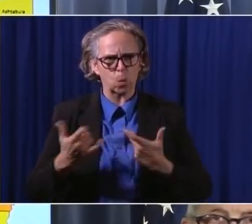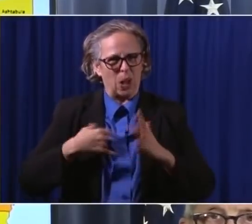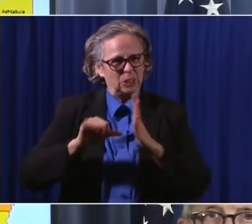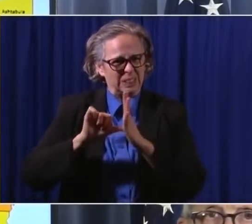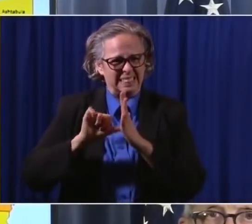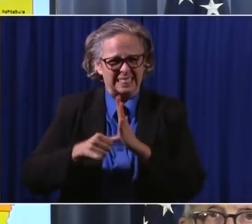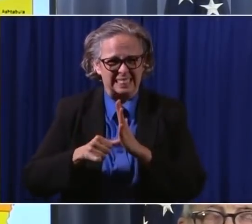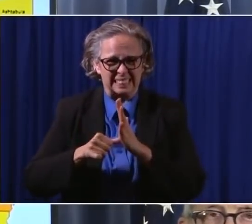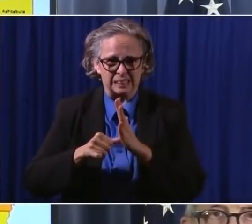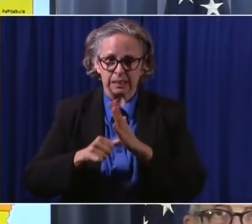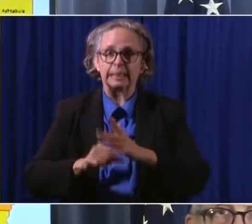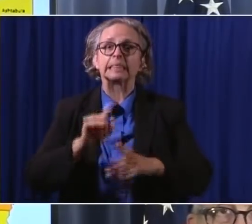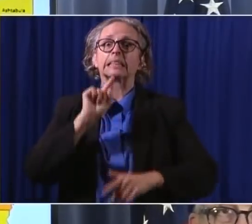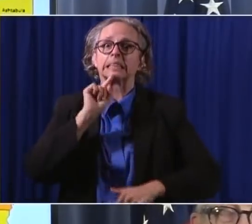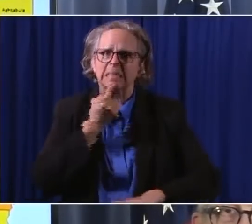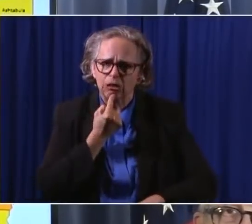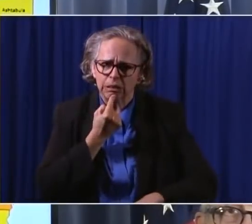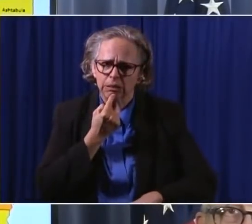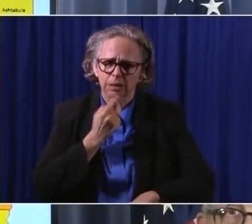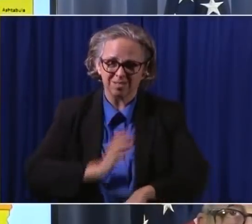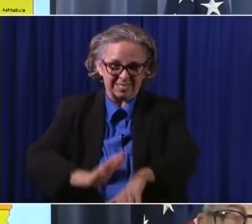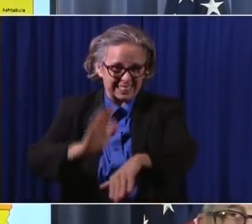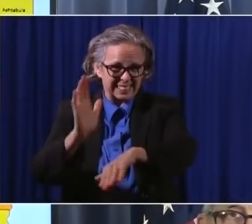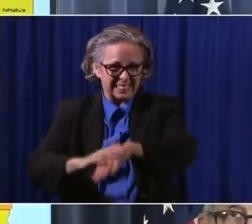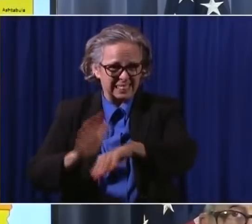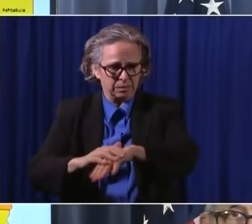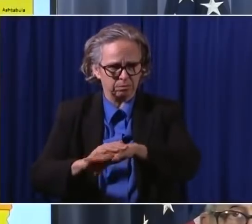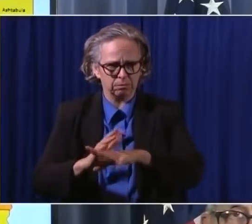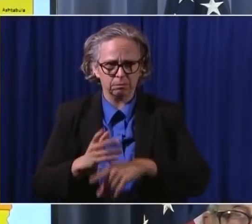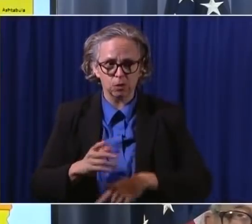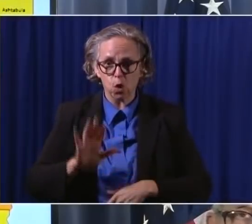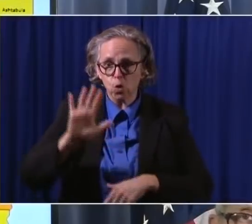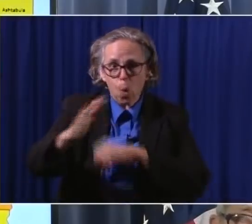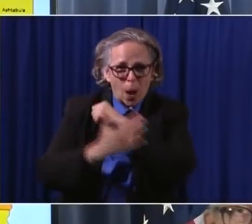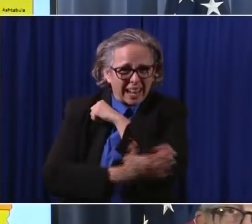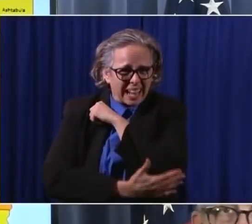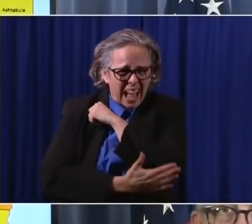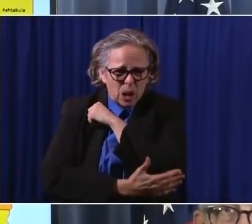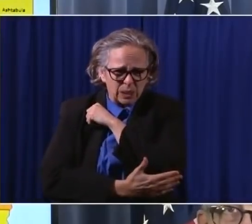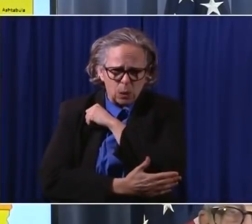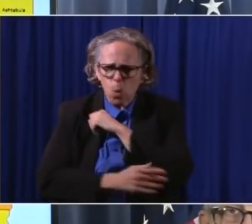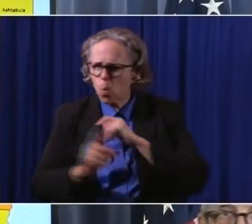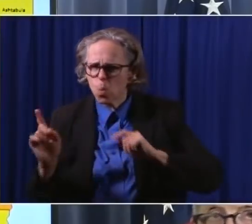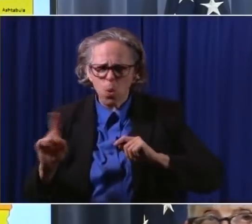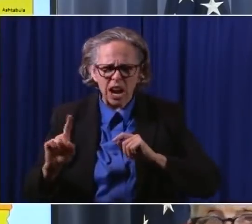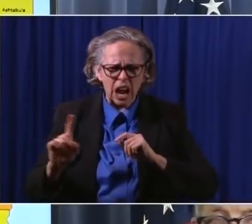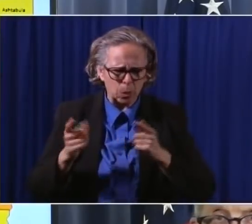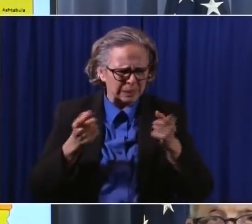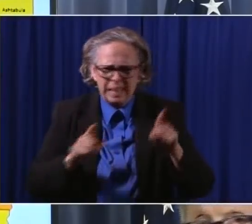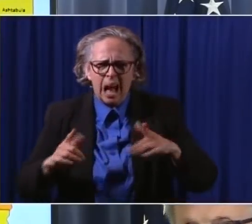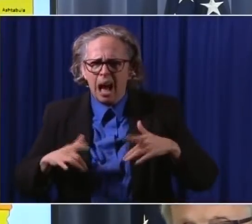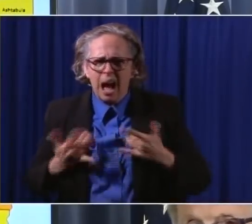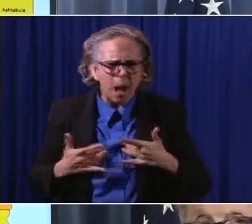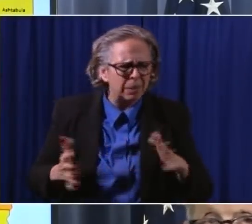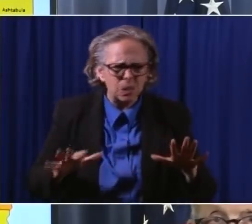WEEK. AS I SHARED LAST WEEK I WANT TO TALK ABOUT WHERE WE ARE WITH OUR COUNTIES. THIS IS THE NEW COUNTY RISK